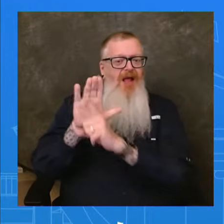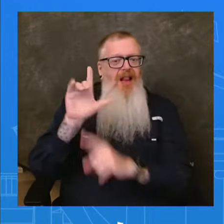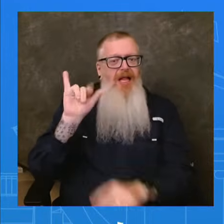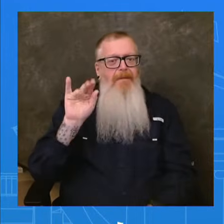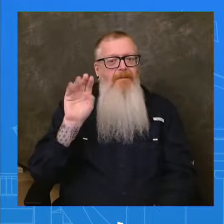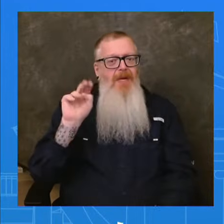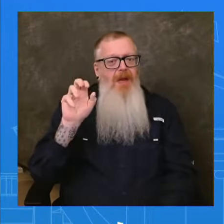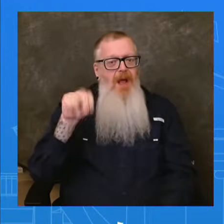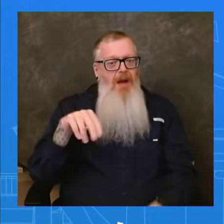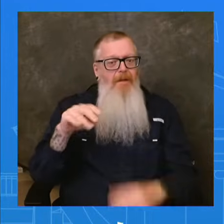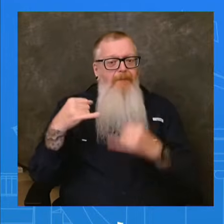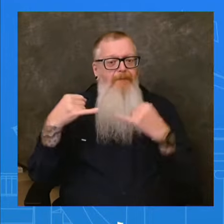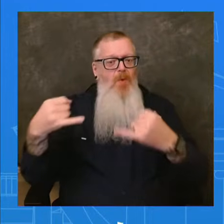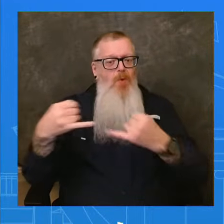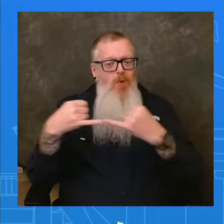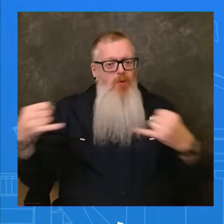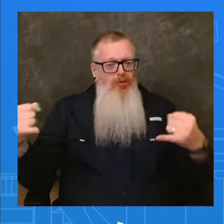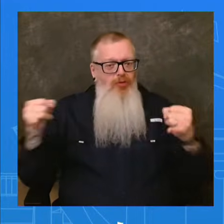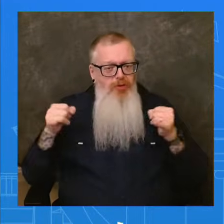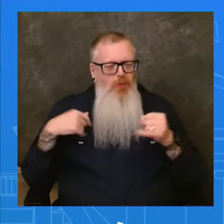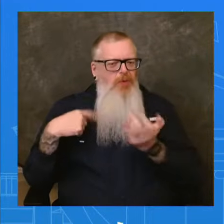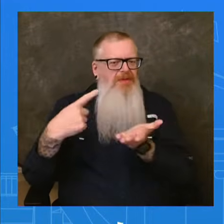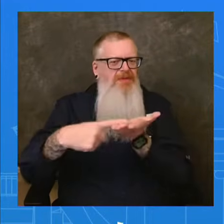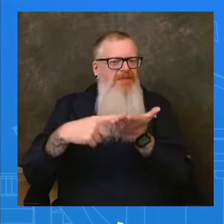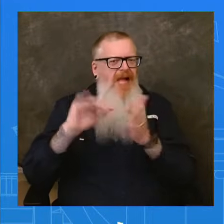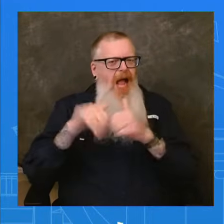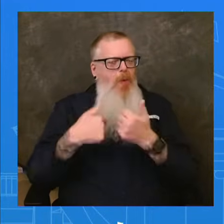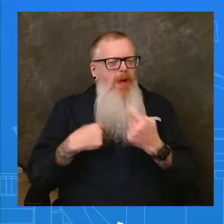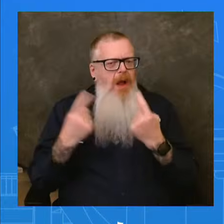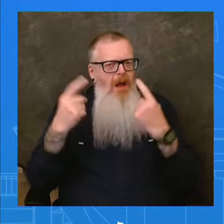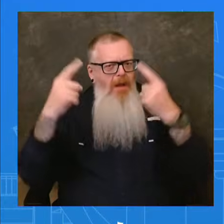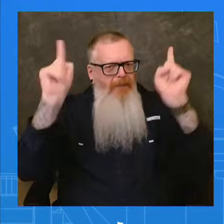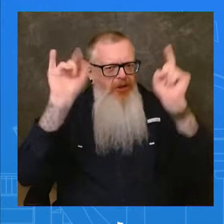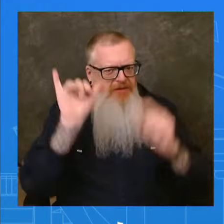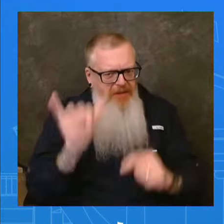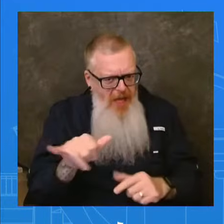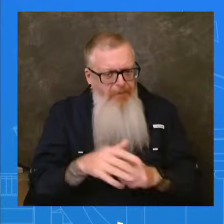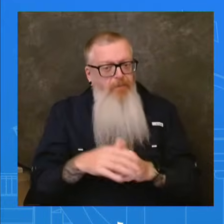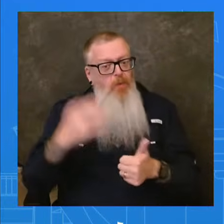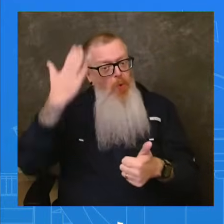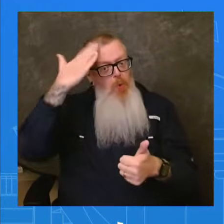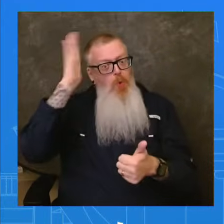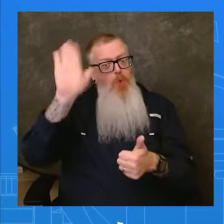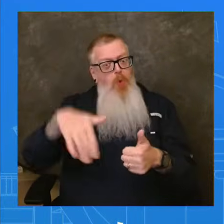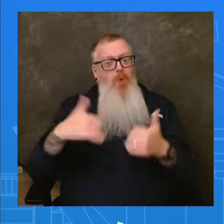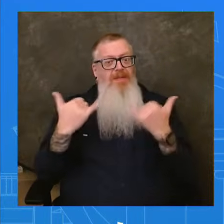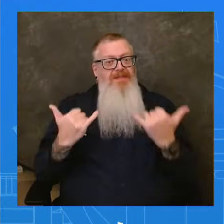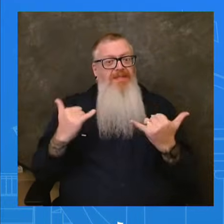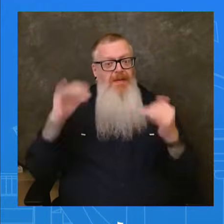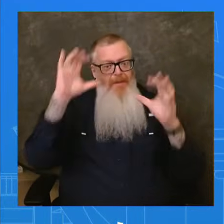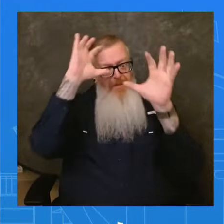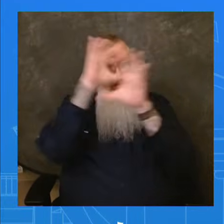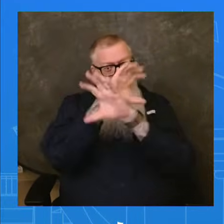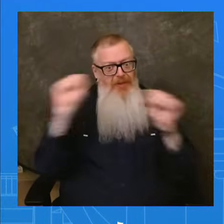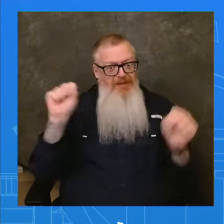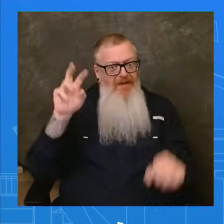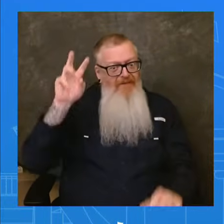the president and the vice president received an update regarding Hurricane Helene response and recovery efforts.